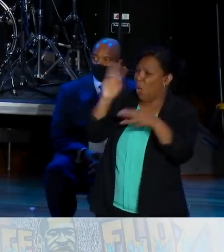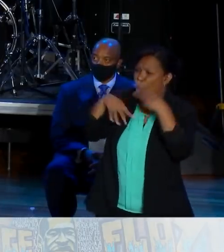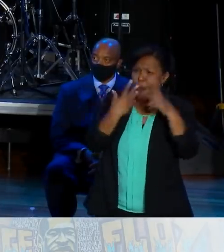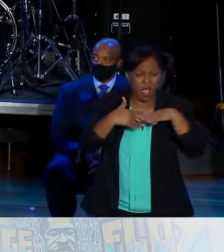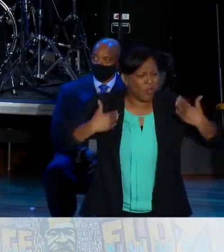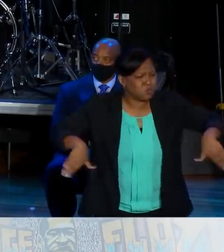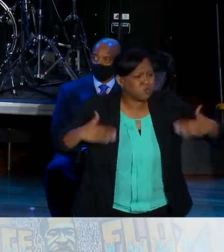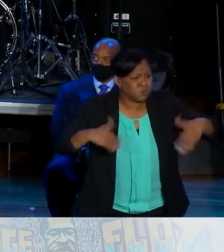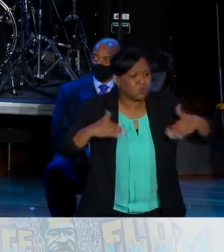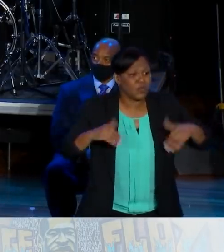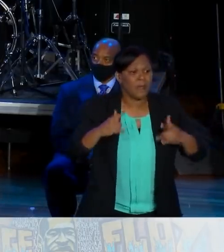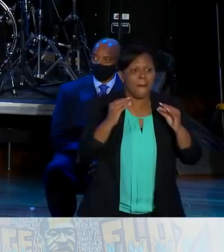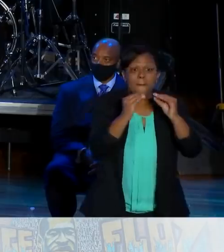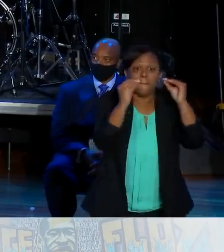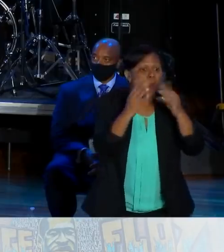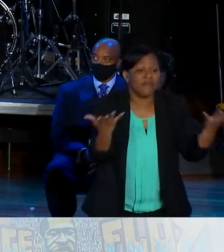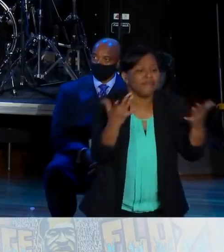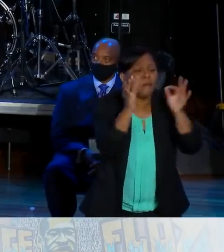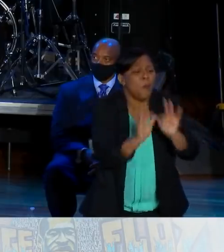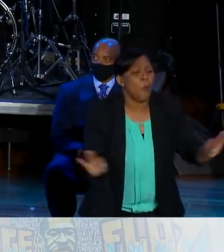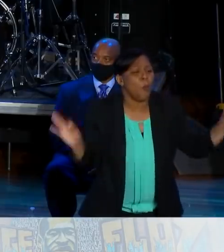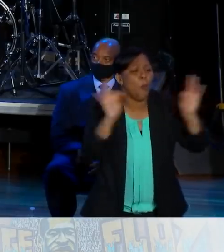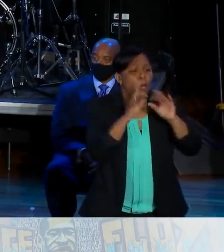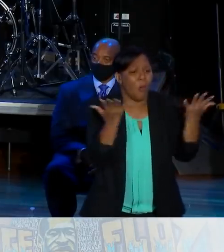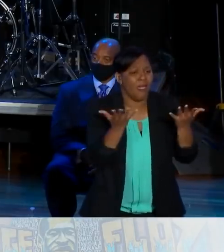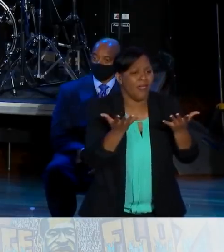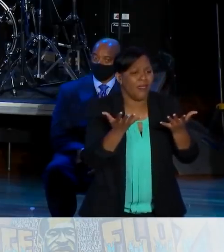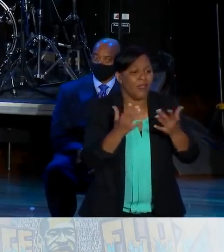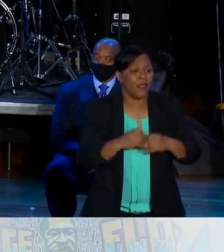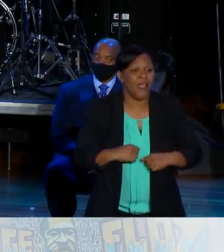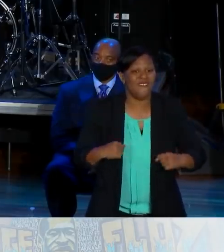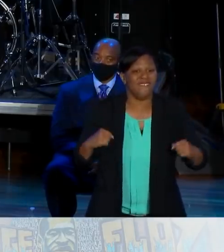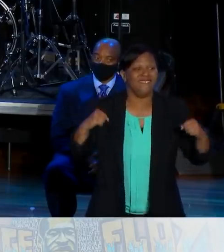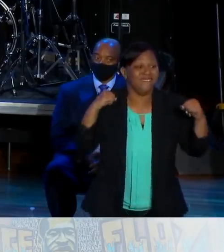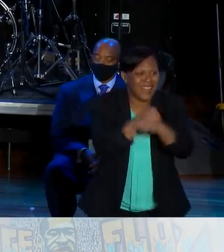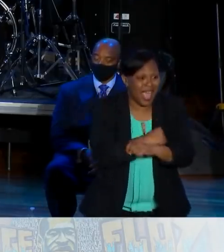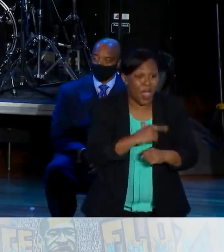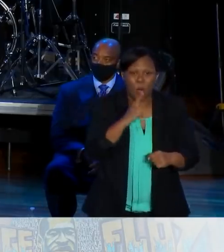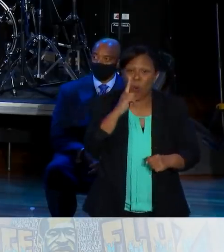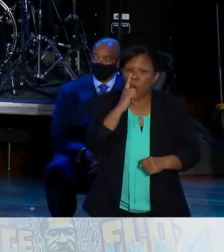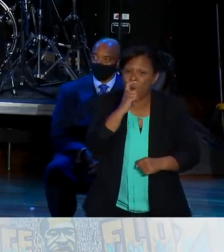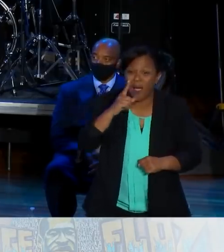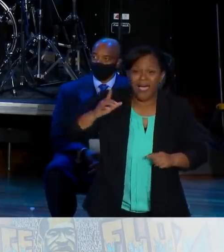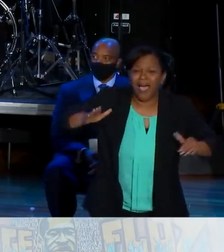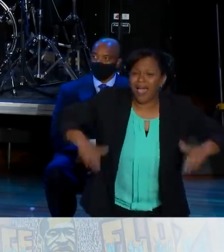AND JUSTICE FOR THE WORLD TO MARVEL SO WE FIGHT FOR THE GEORGE FLOYDS OF THE WORLD, BUT